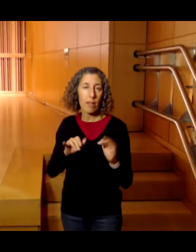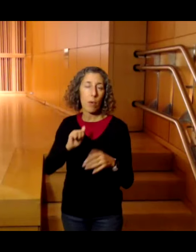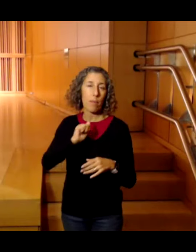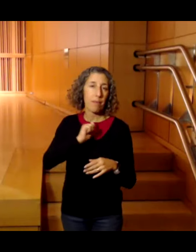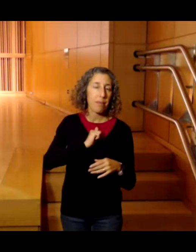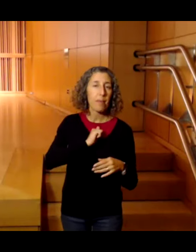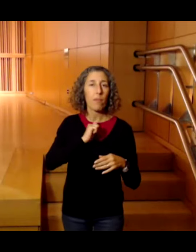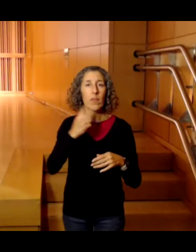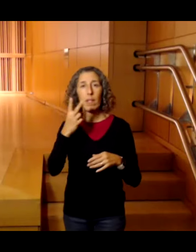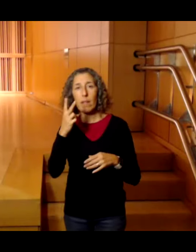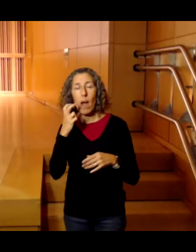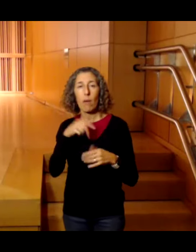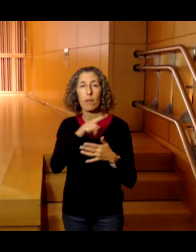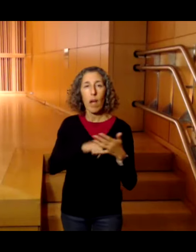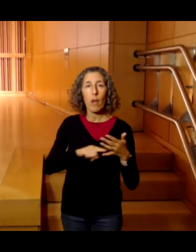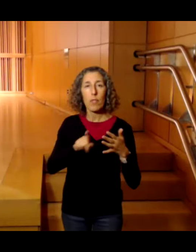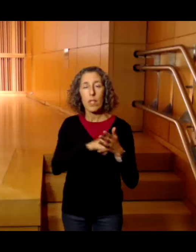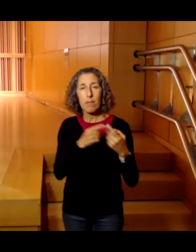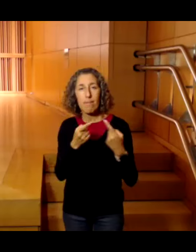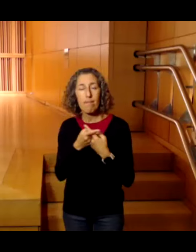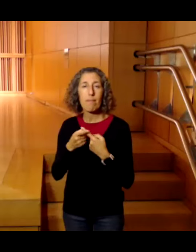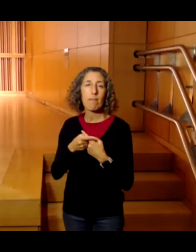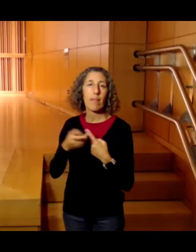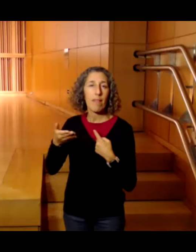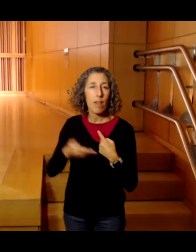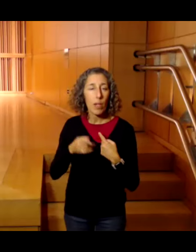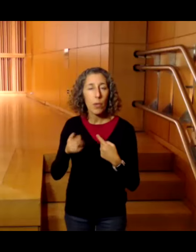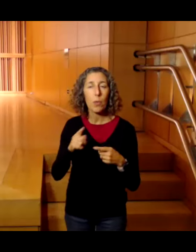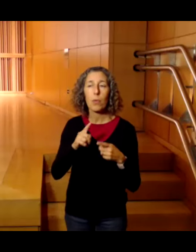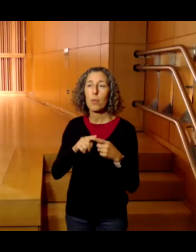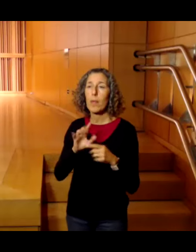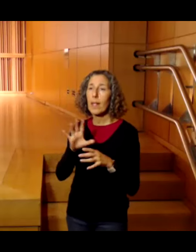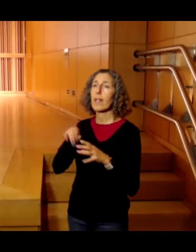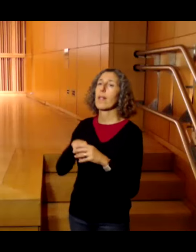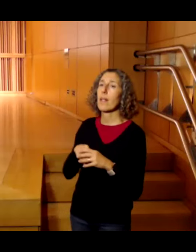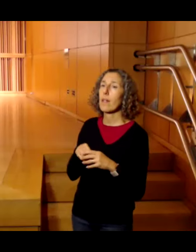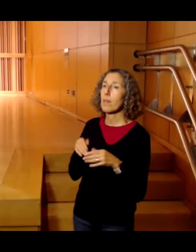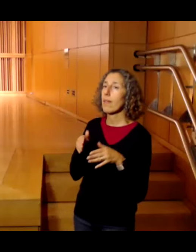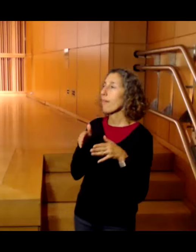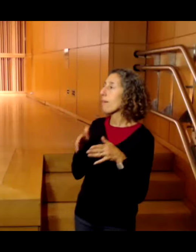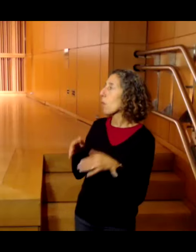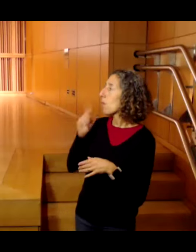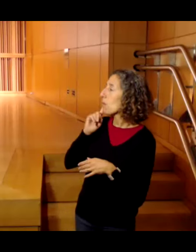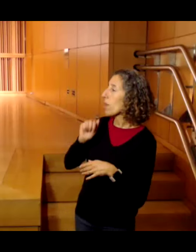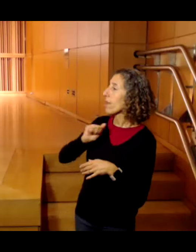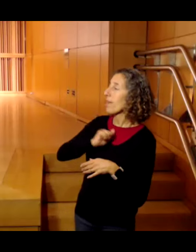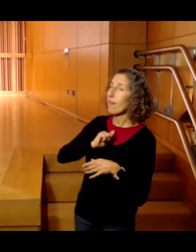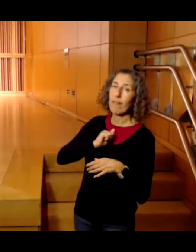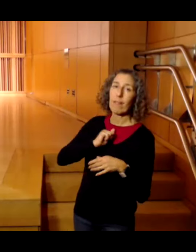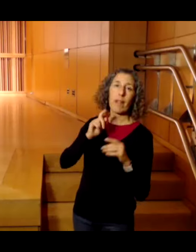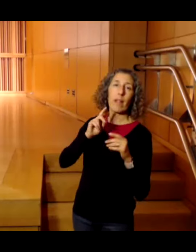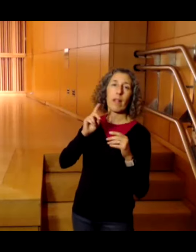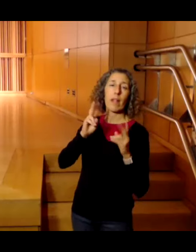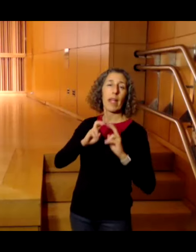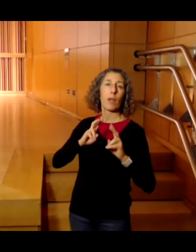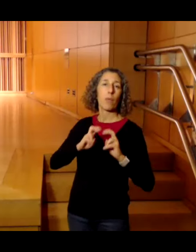Invite the reader not only to enlar, to engage in a similar form of critical self-inquiry, but also, as he says, quote, to grope.